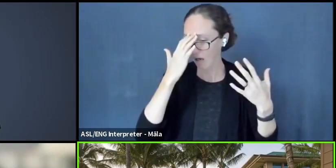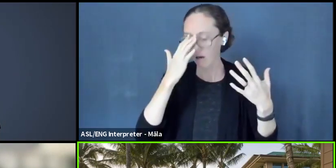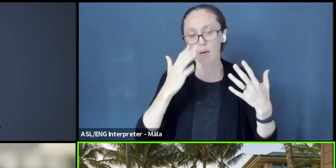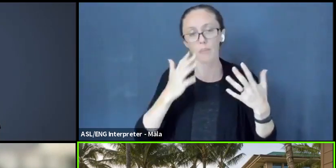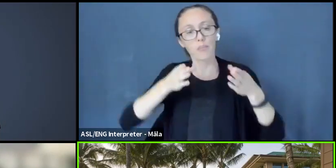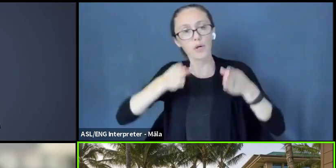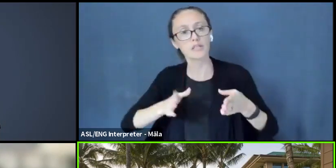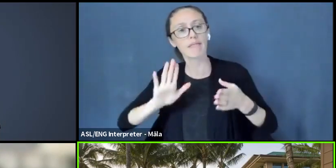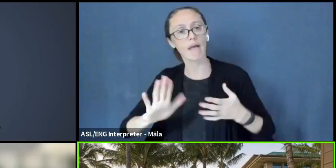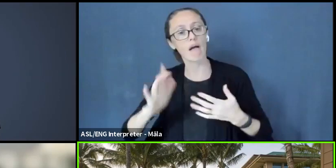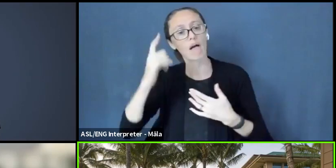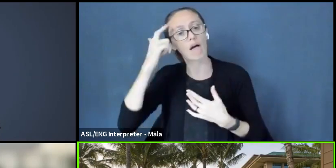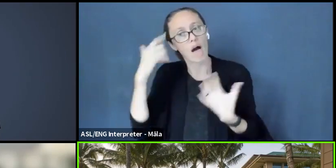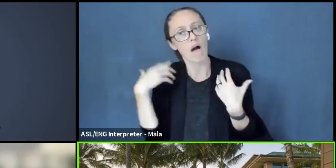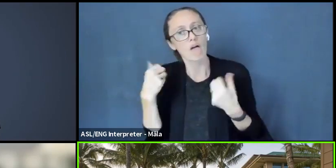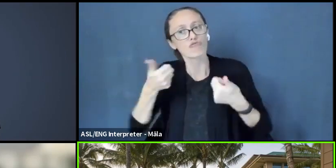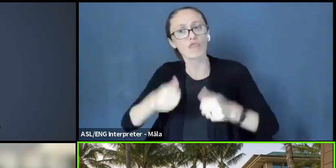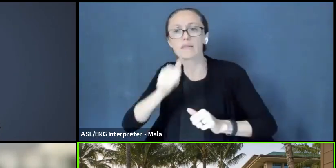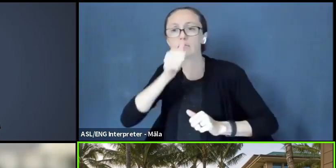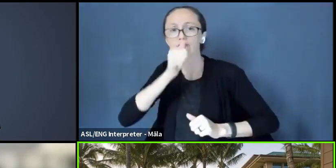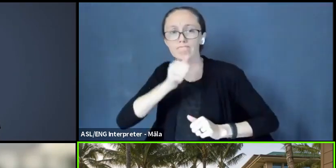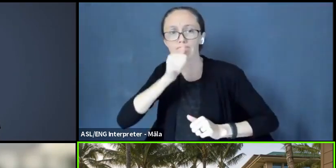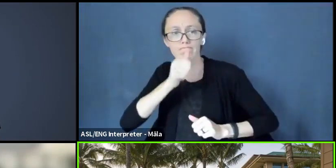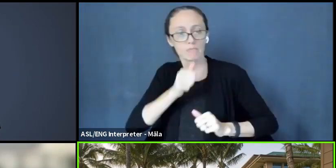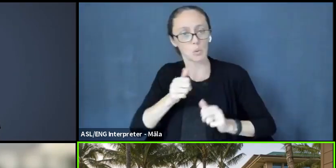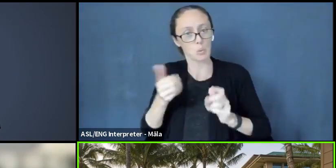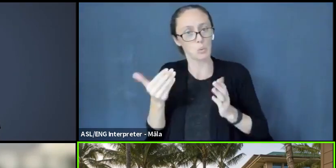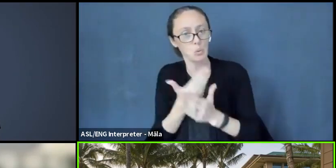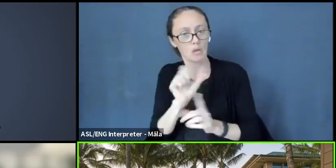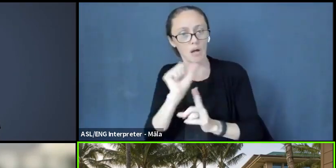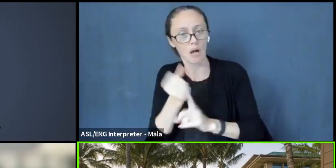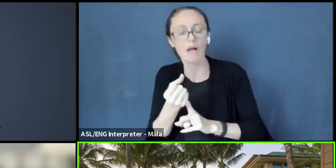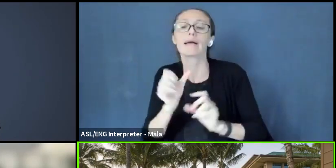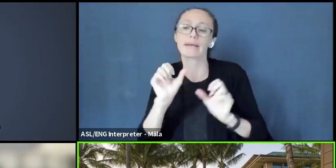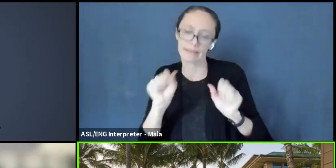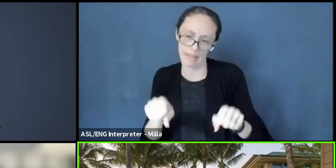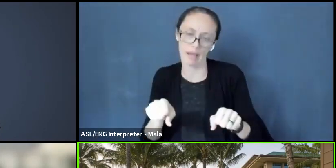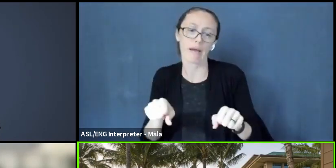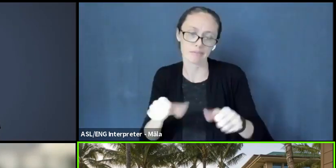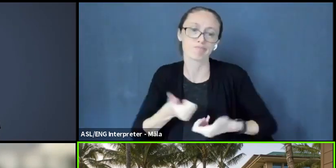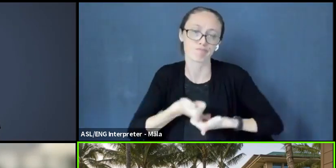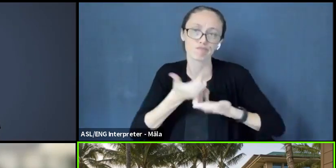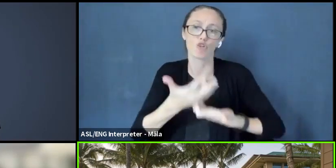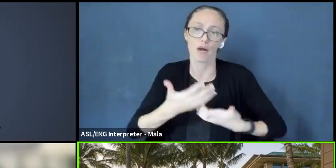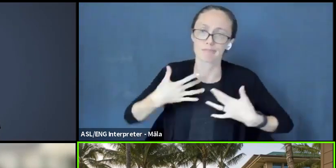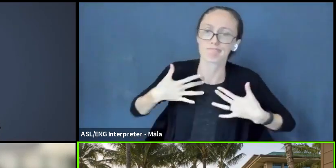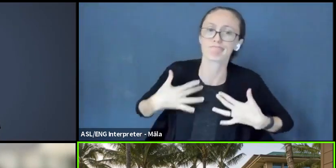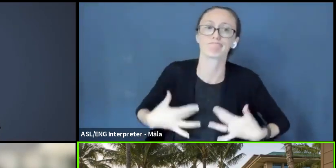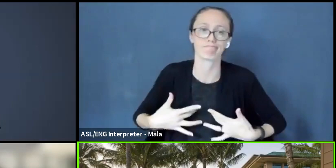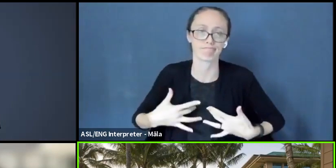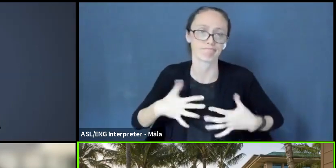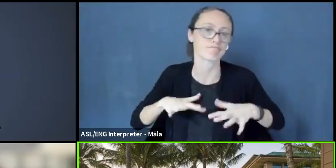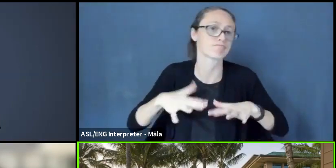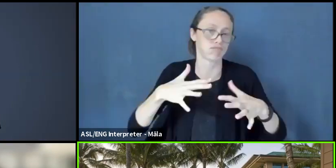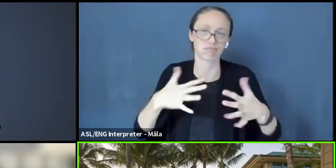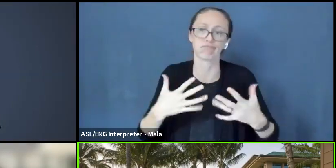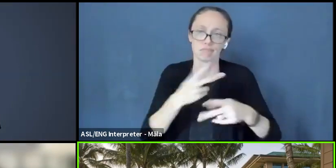know, can certainly contribute to anxiety and depression and other things the brain